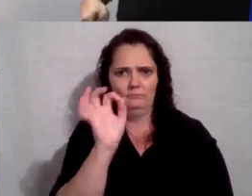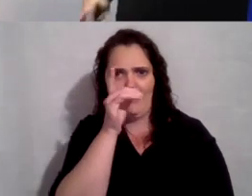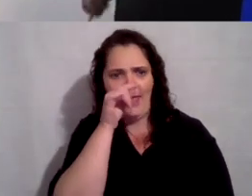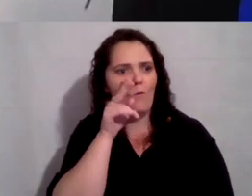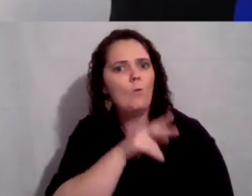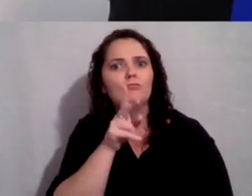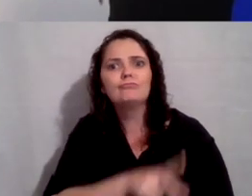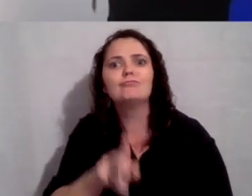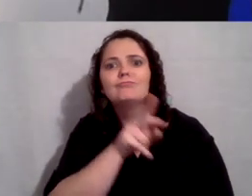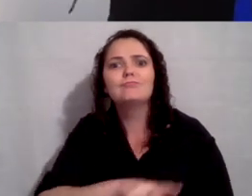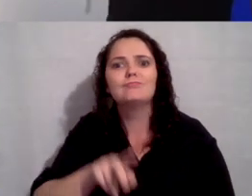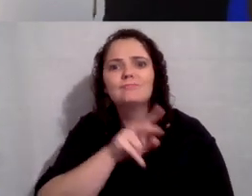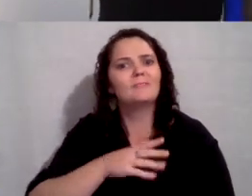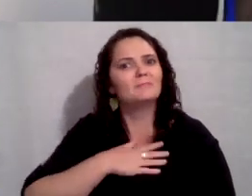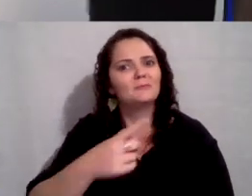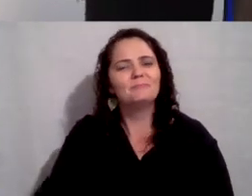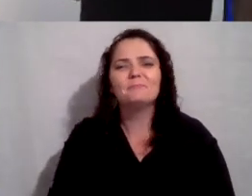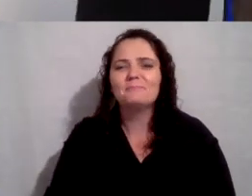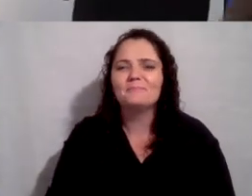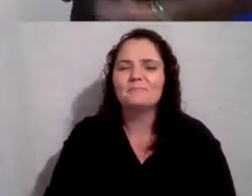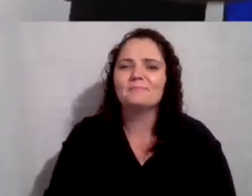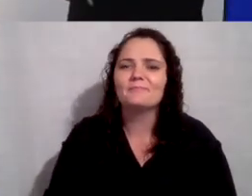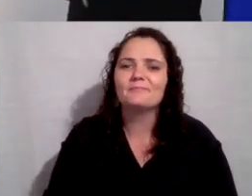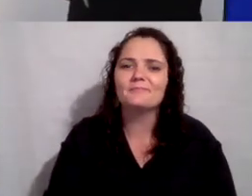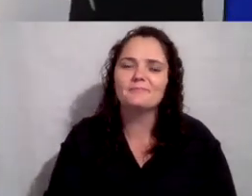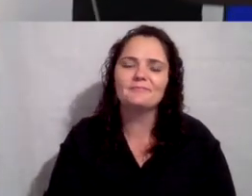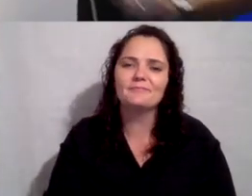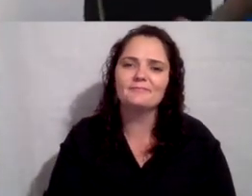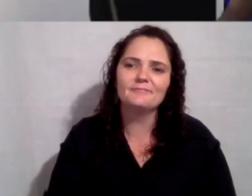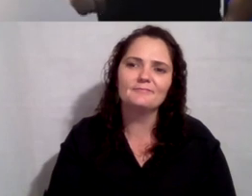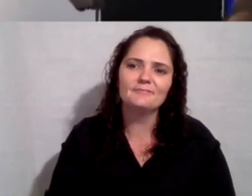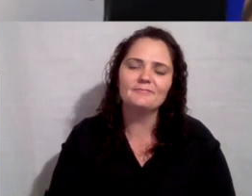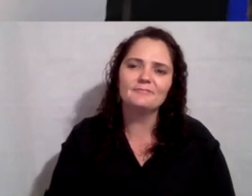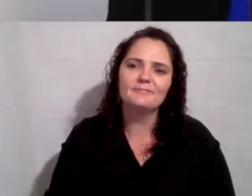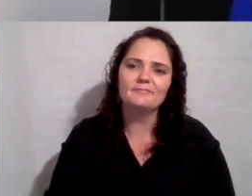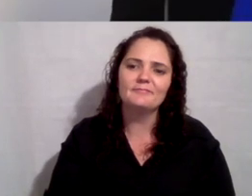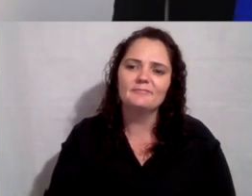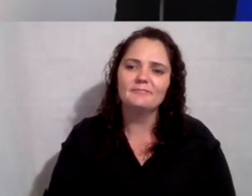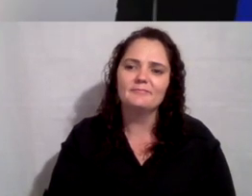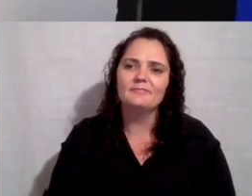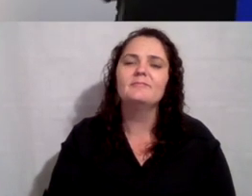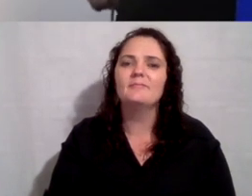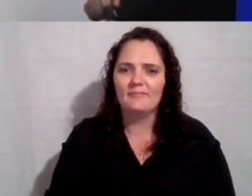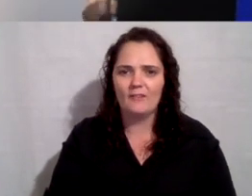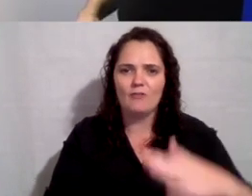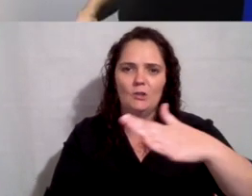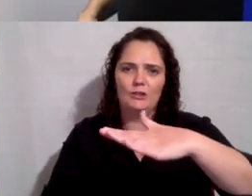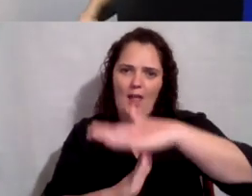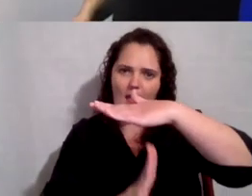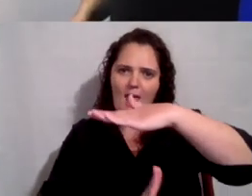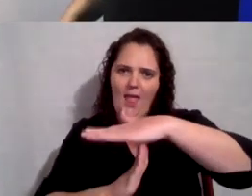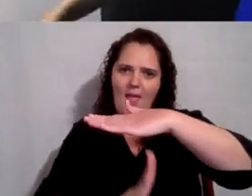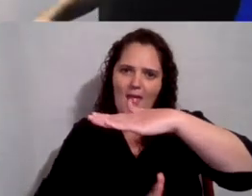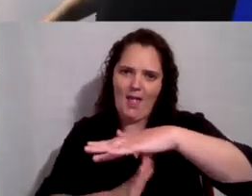movements And we're out.